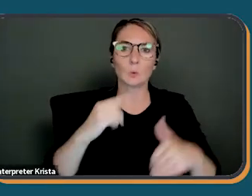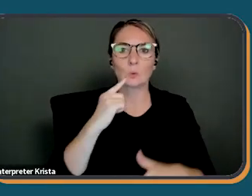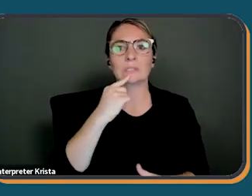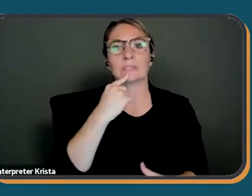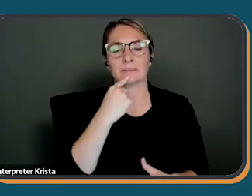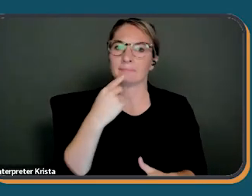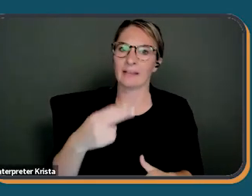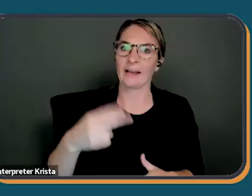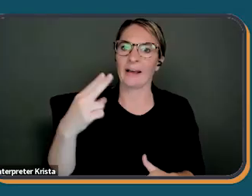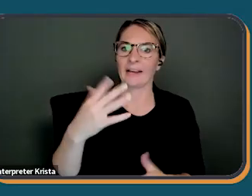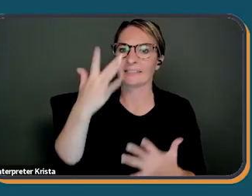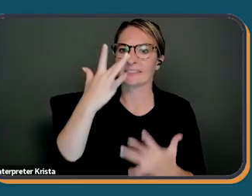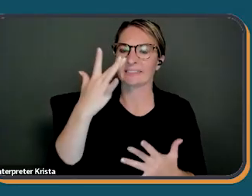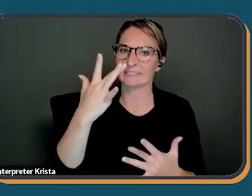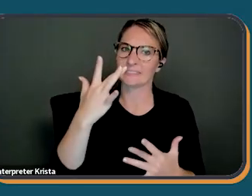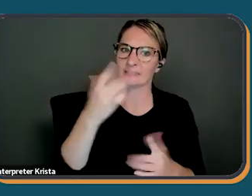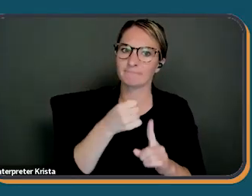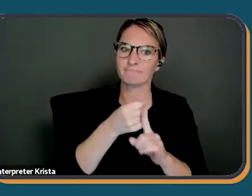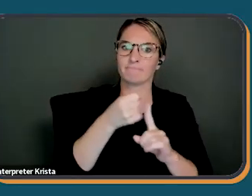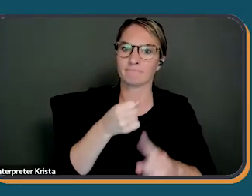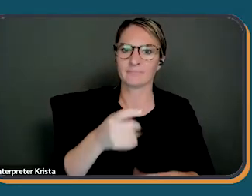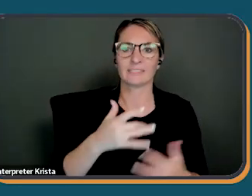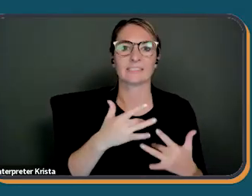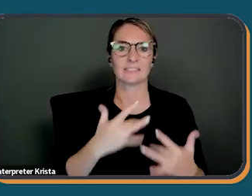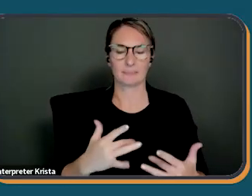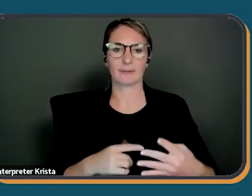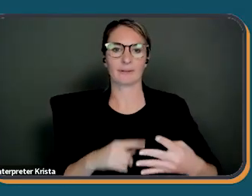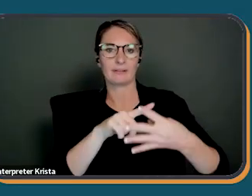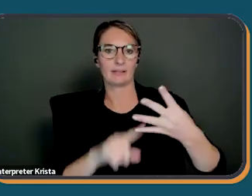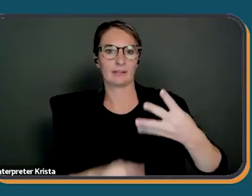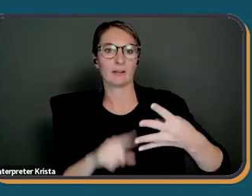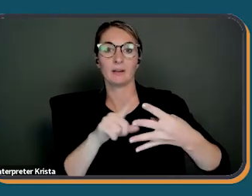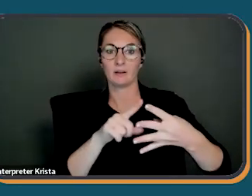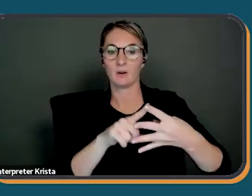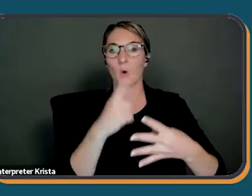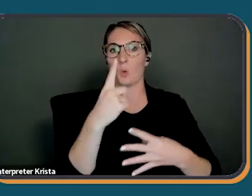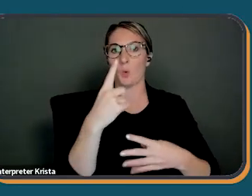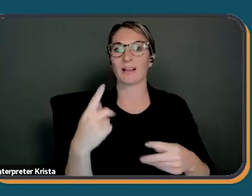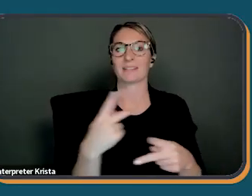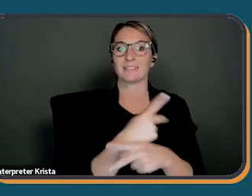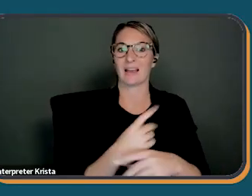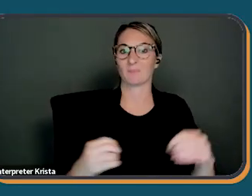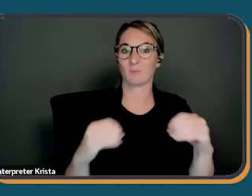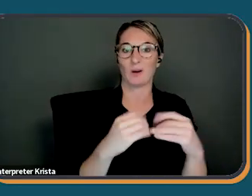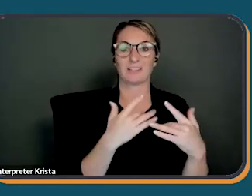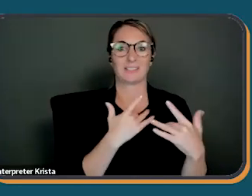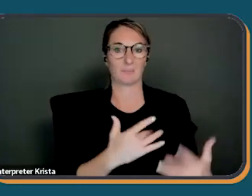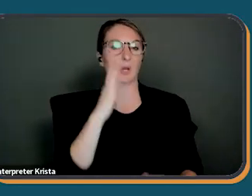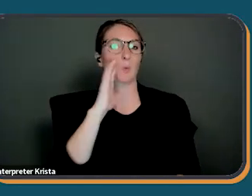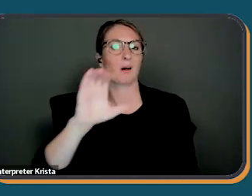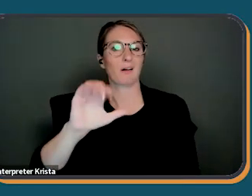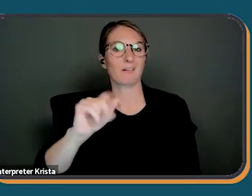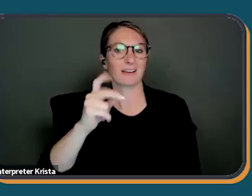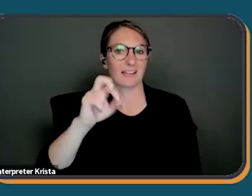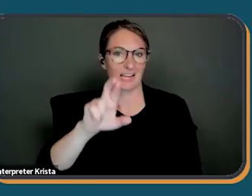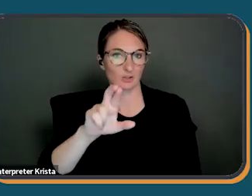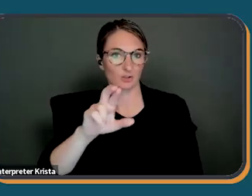and a half times more likely to have cancer and hypertension. Twice as likely to have diabetes and 3 times more likely to have depression.